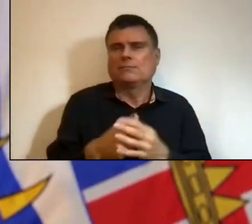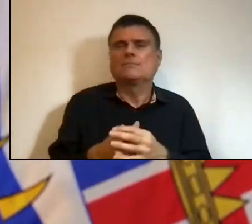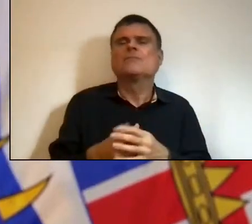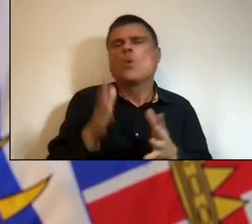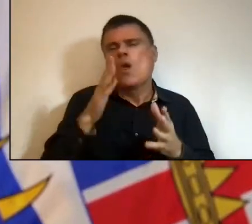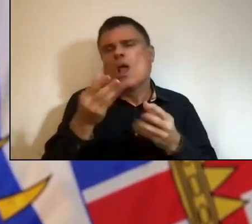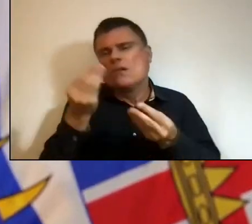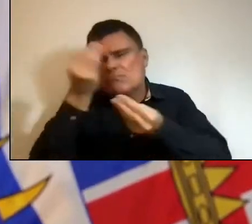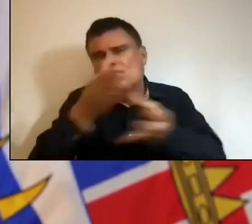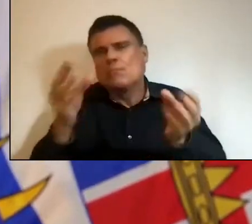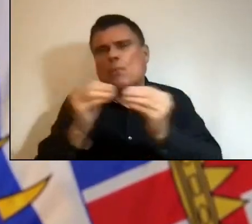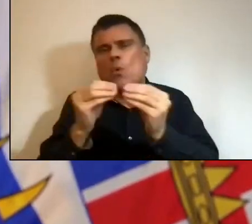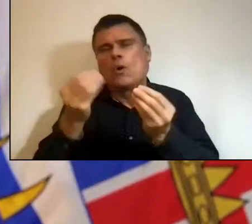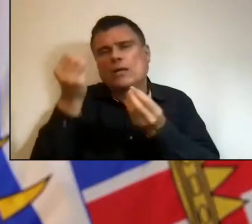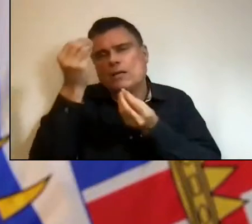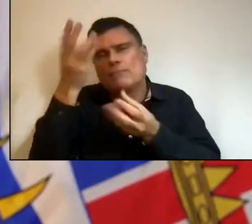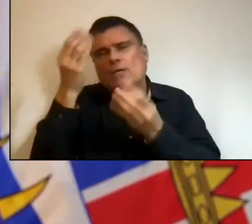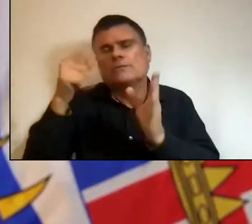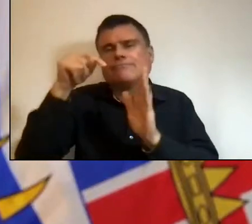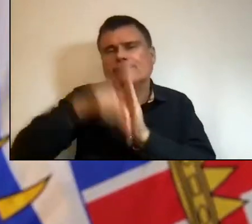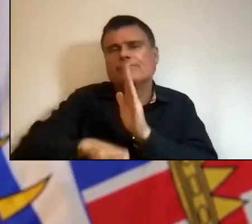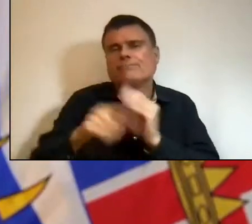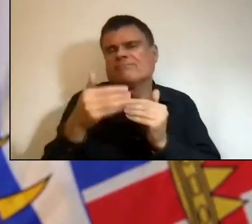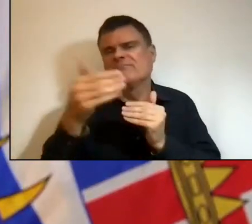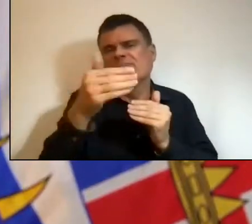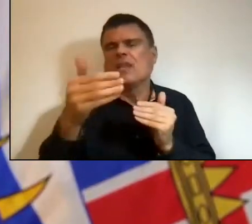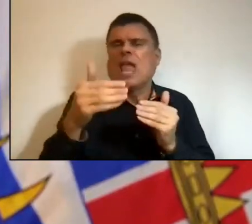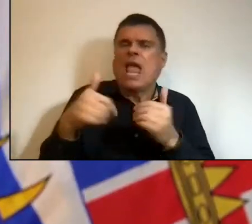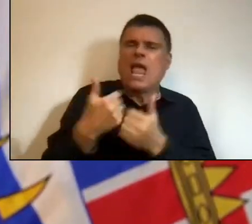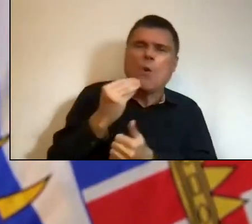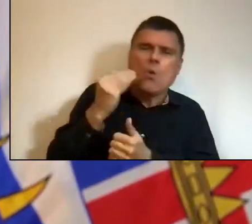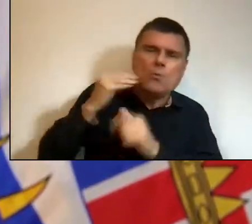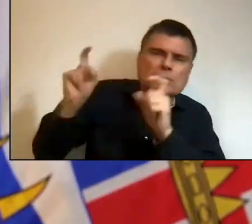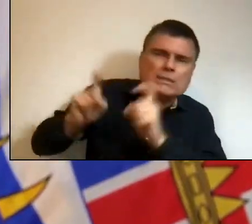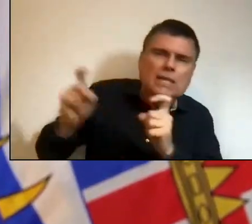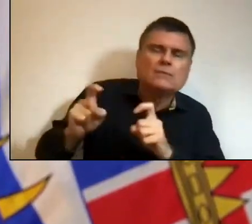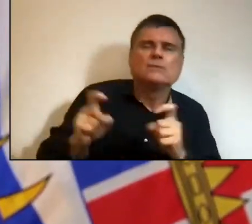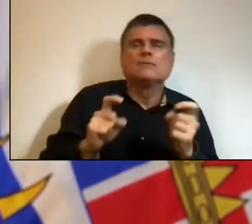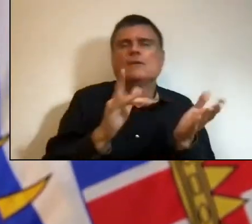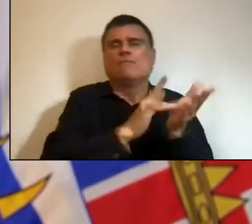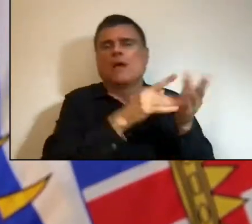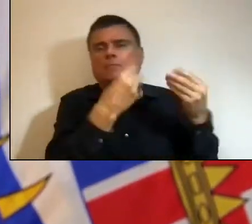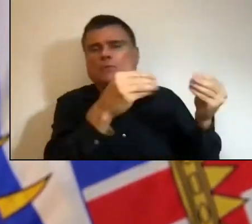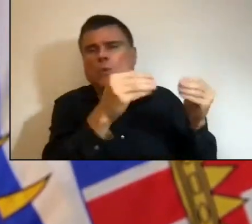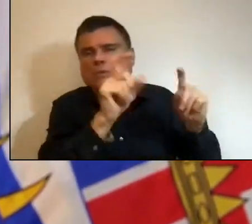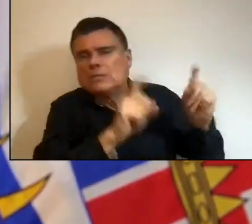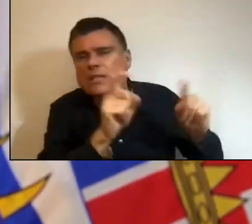go for a test went to go for medical help. And some of the